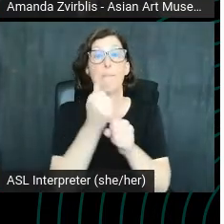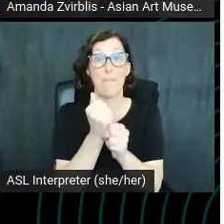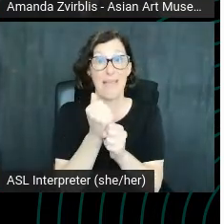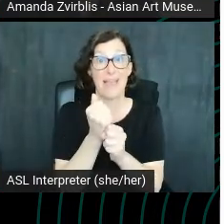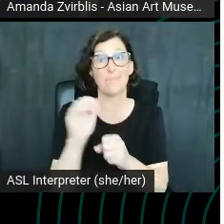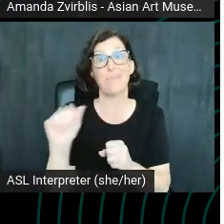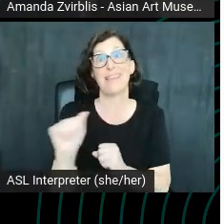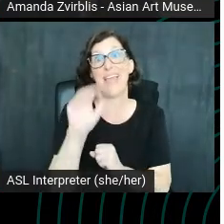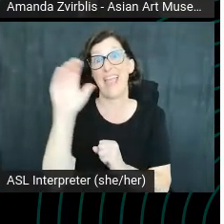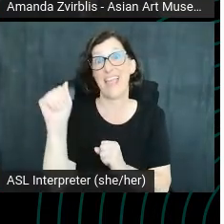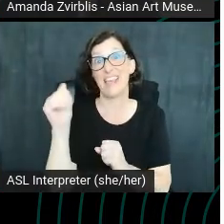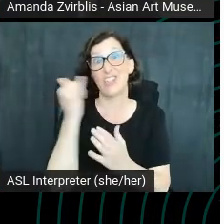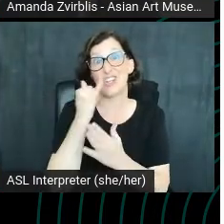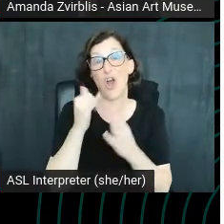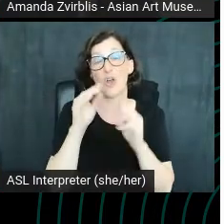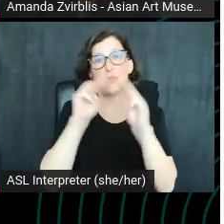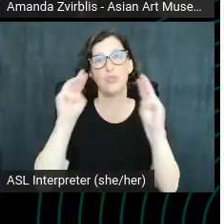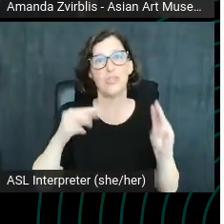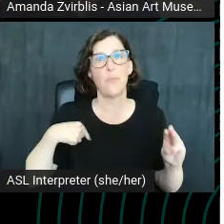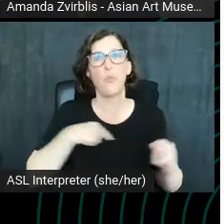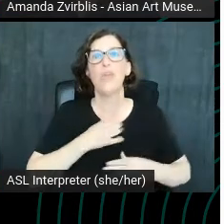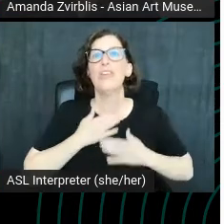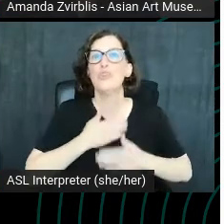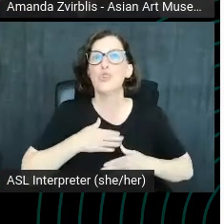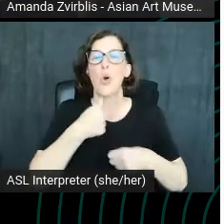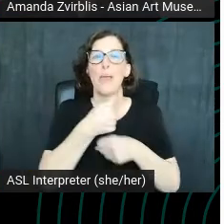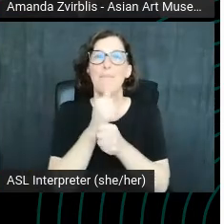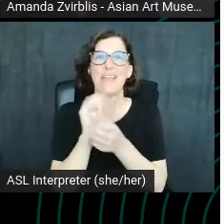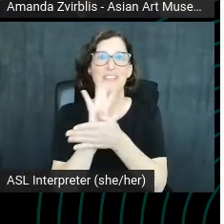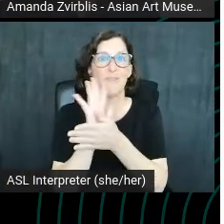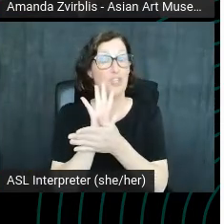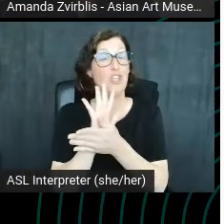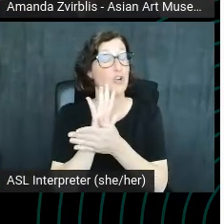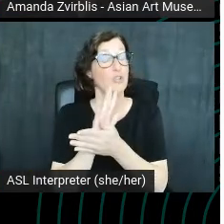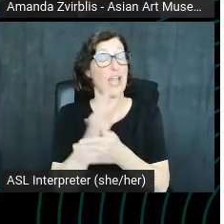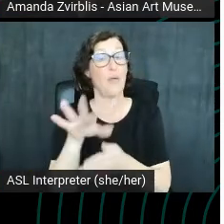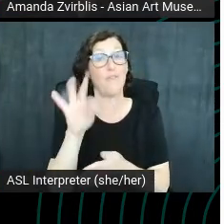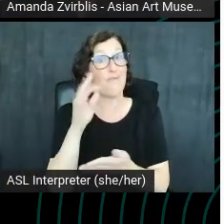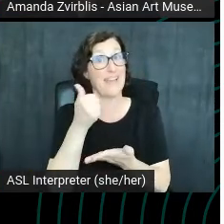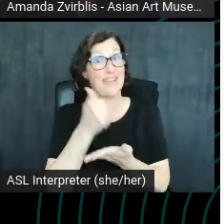We love making these videos and have found them to be very helpful in driving conversions.